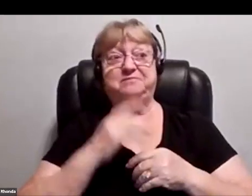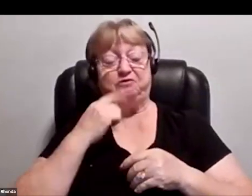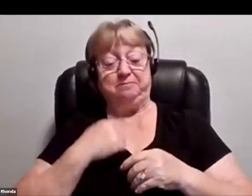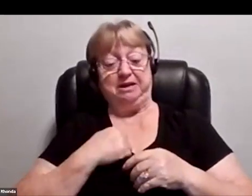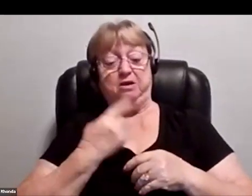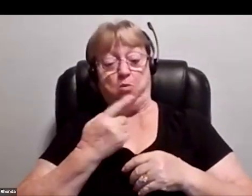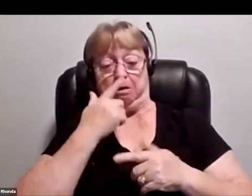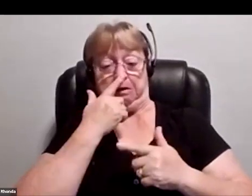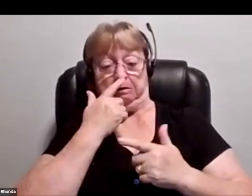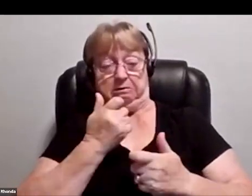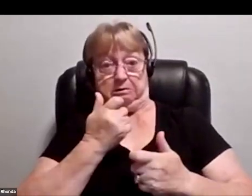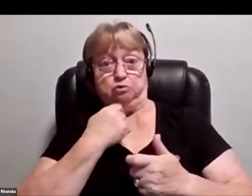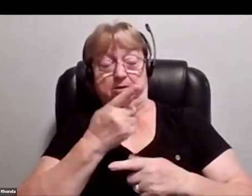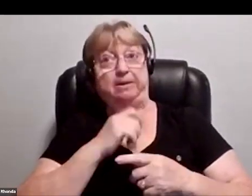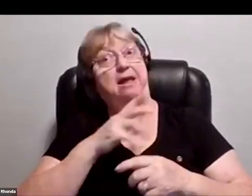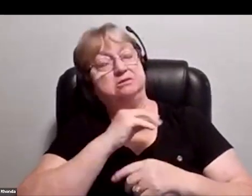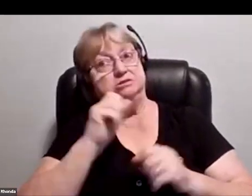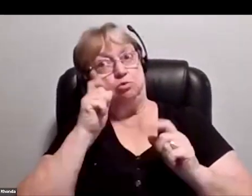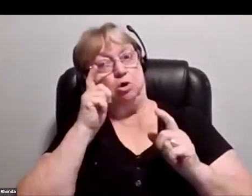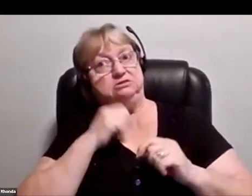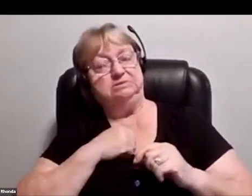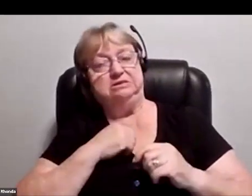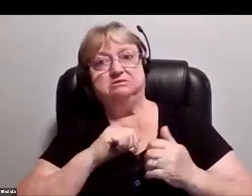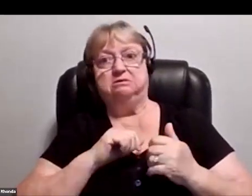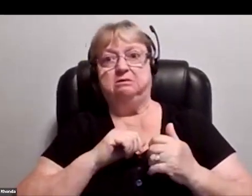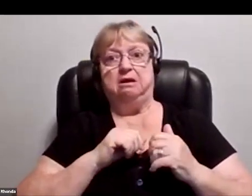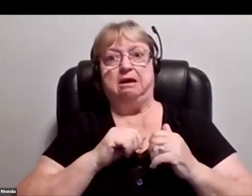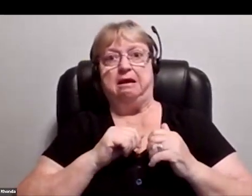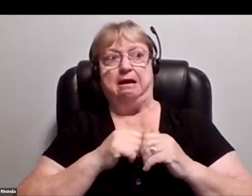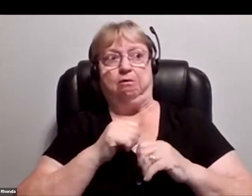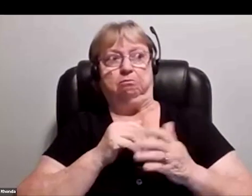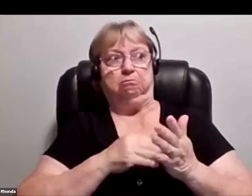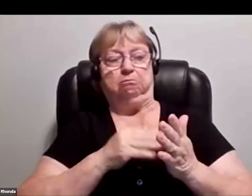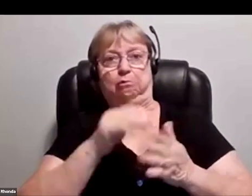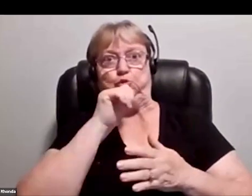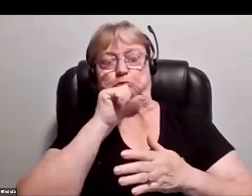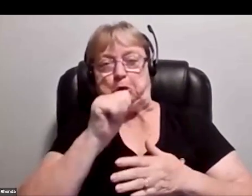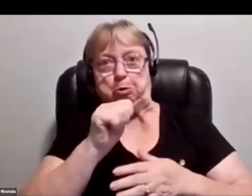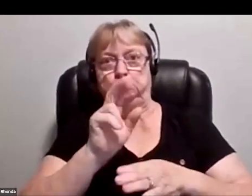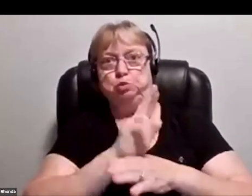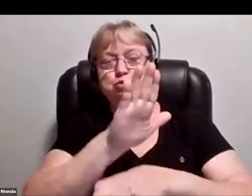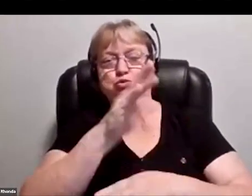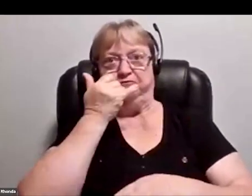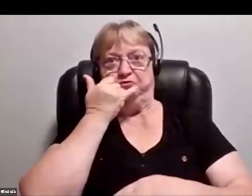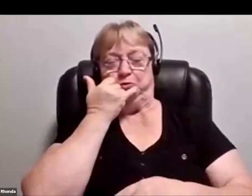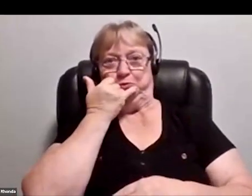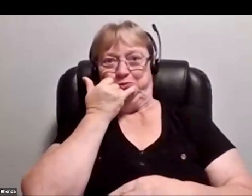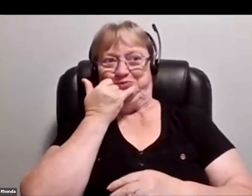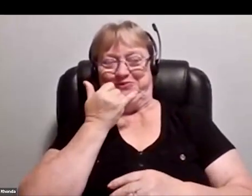and surprising, is how little you use your phone. I think in the modern world now,